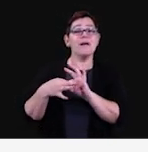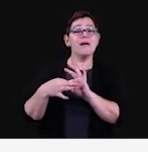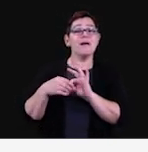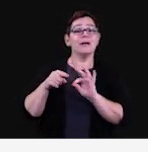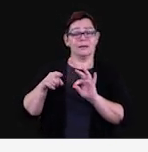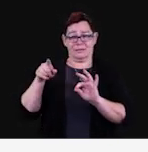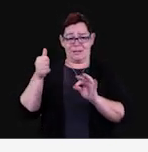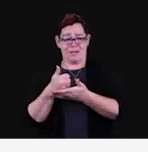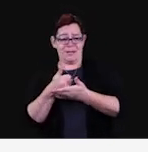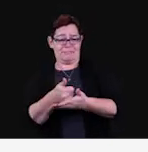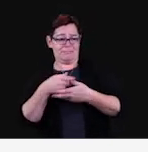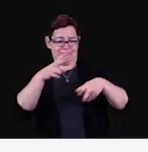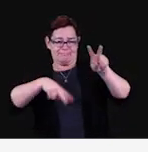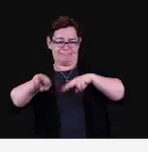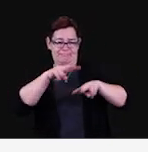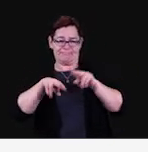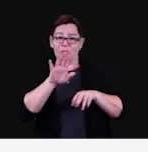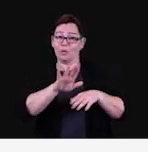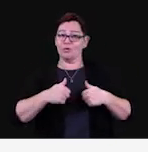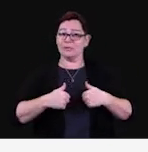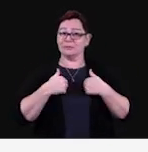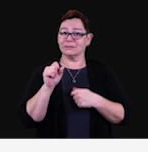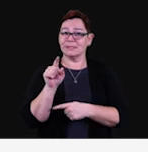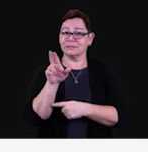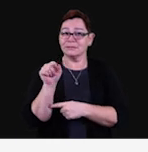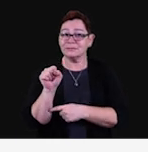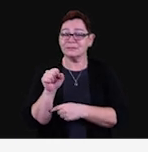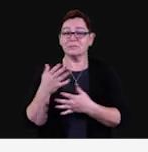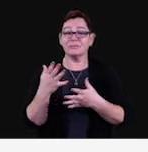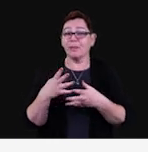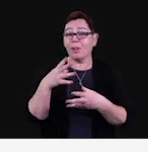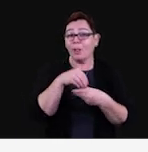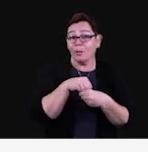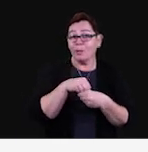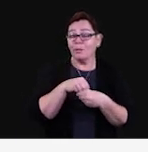may include, but are not limited to, a Canadian driver's licence,